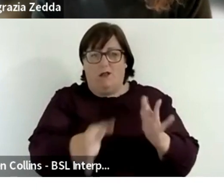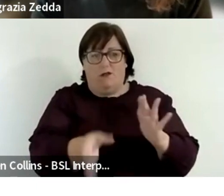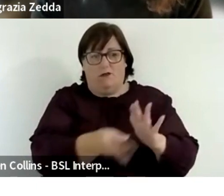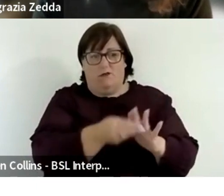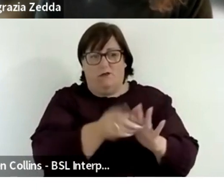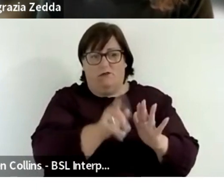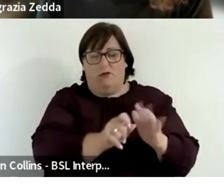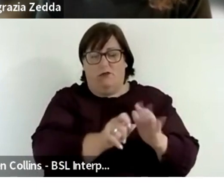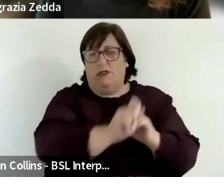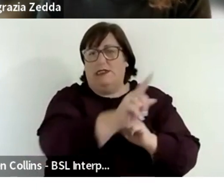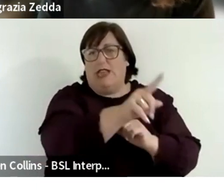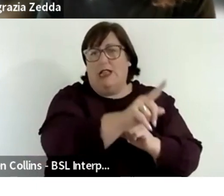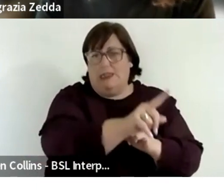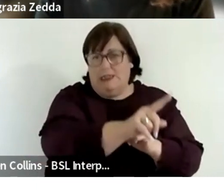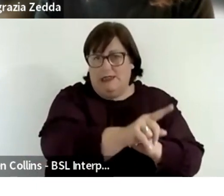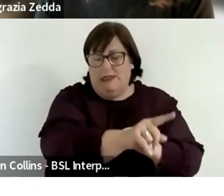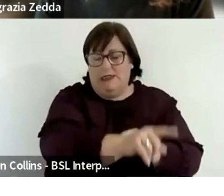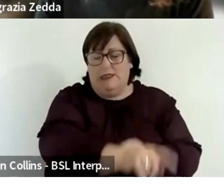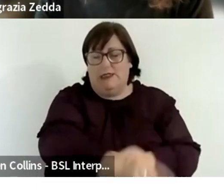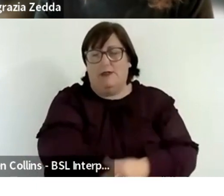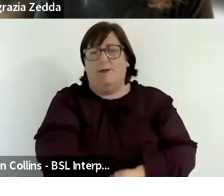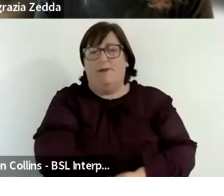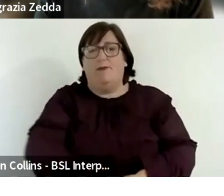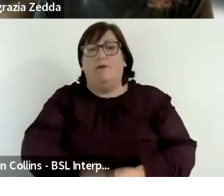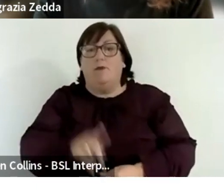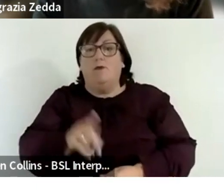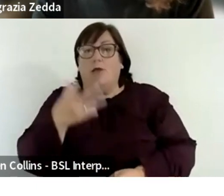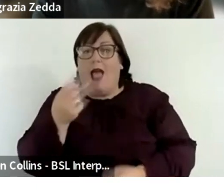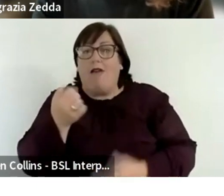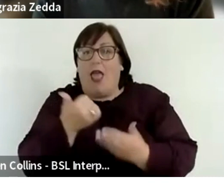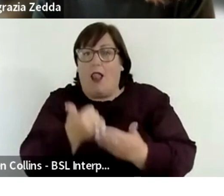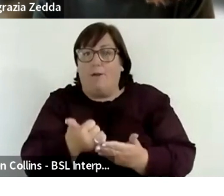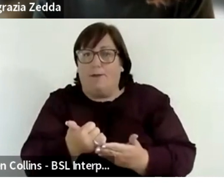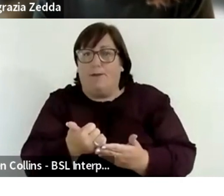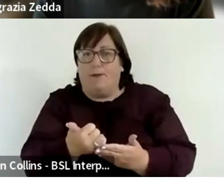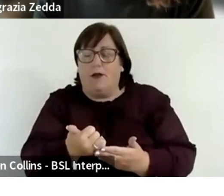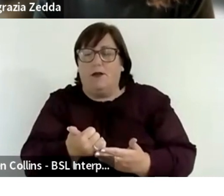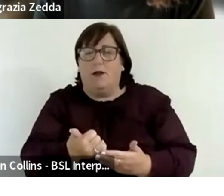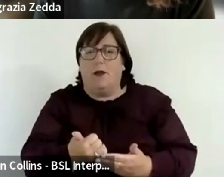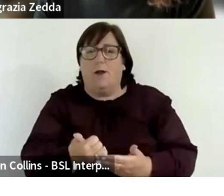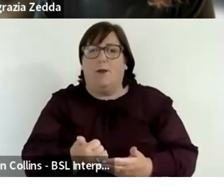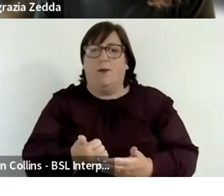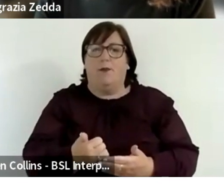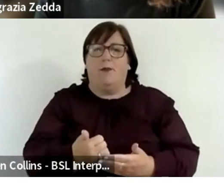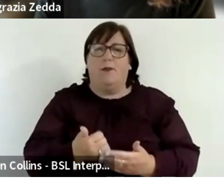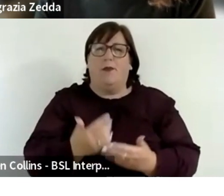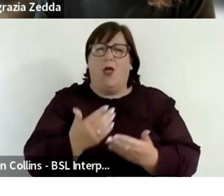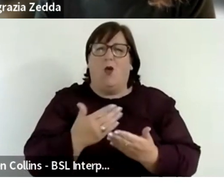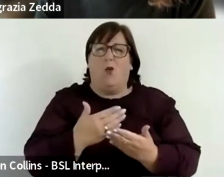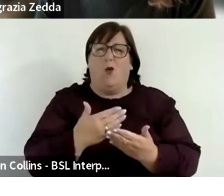On the help with your application page, which we can share later on.